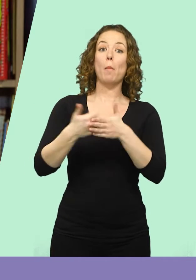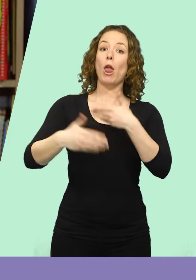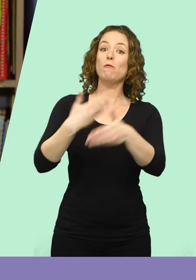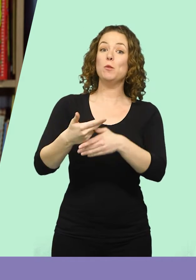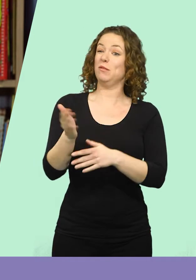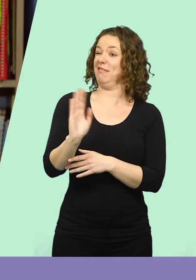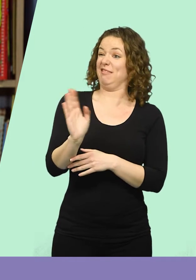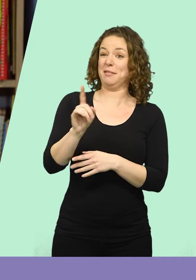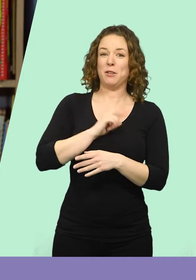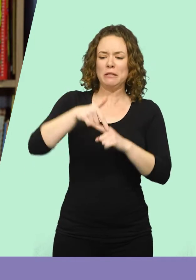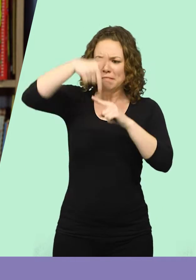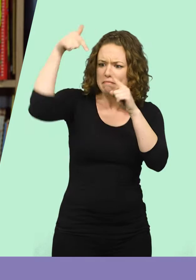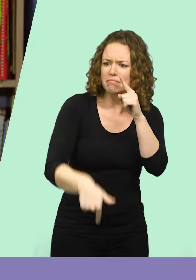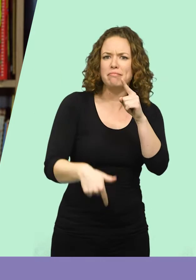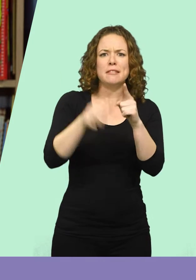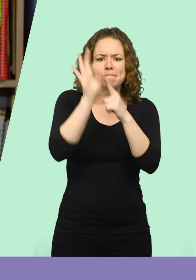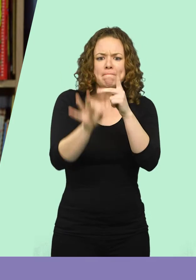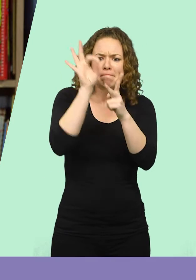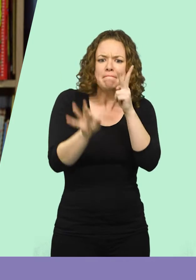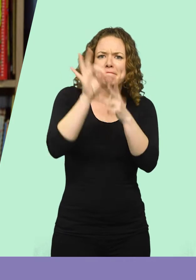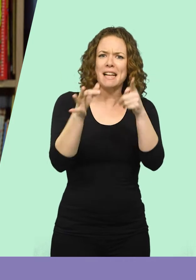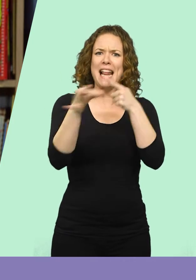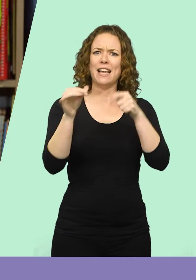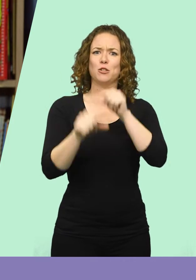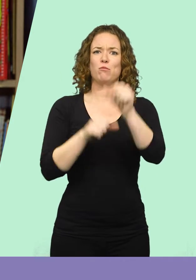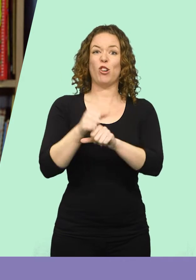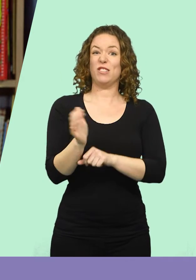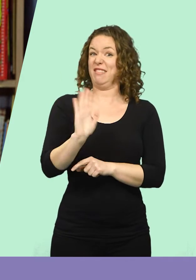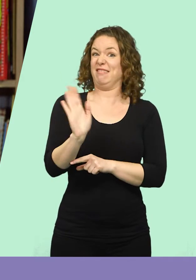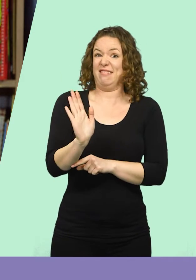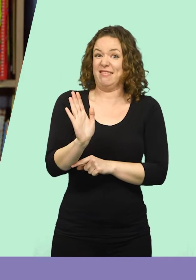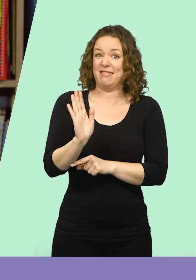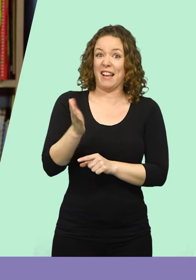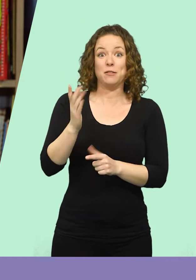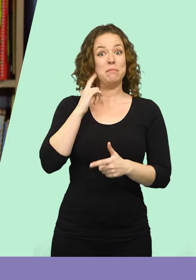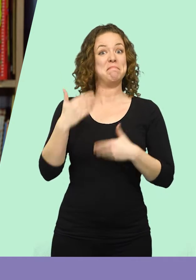It wasn't a conventional kind of route into my job – I didn't have to go through a rigorous